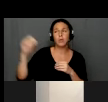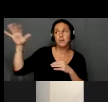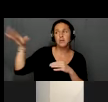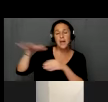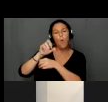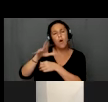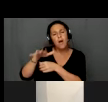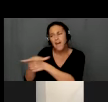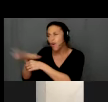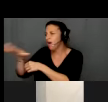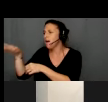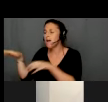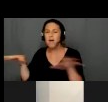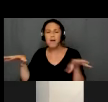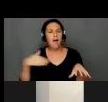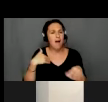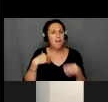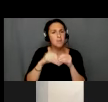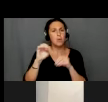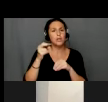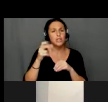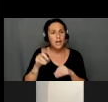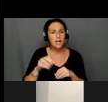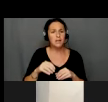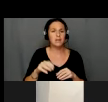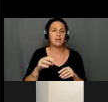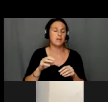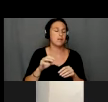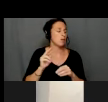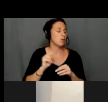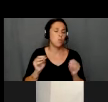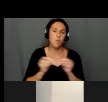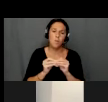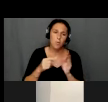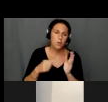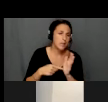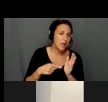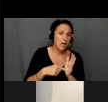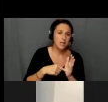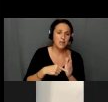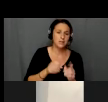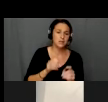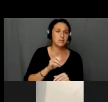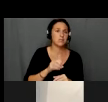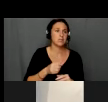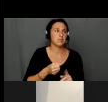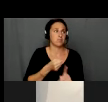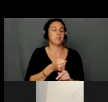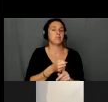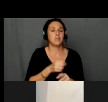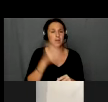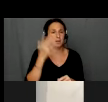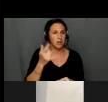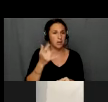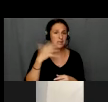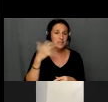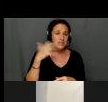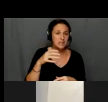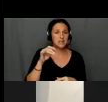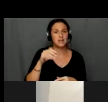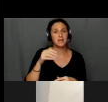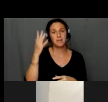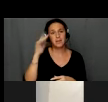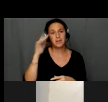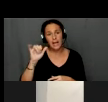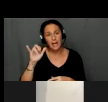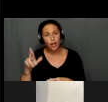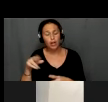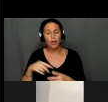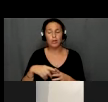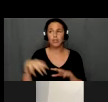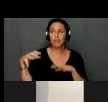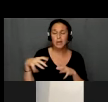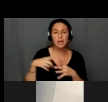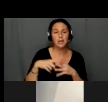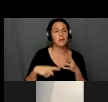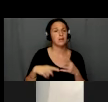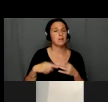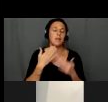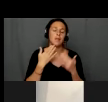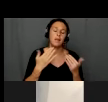of the air, because of the rain. Thank you. As you have seen my picture and